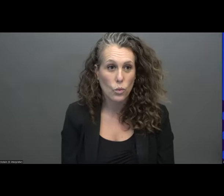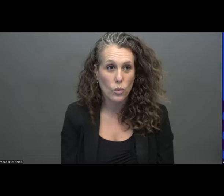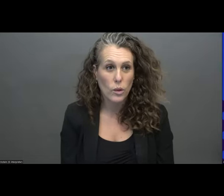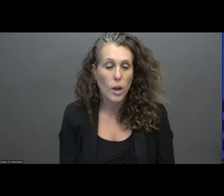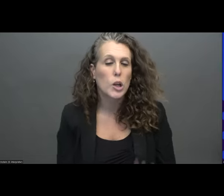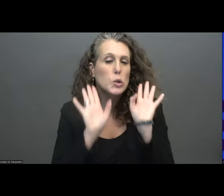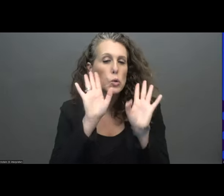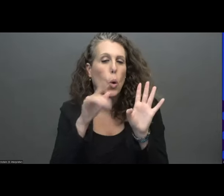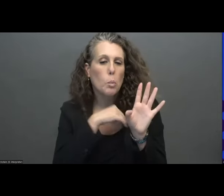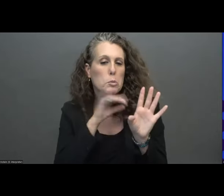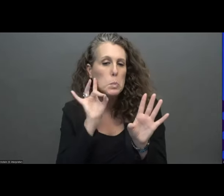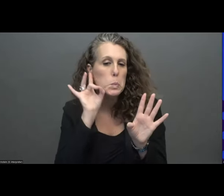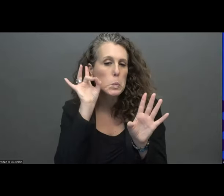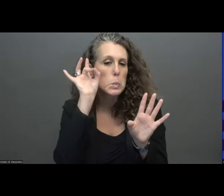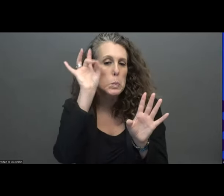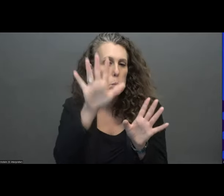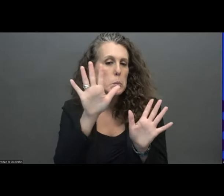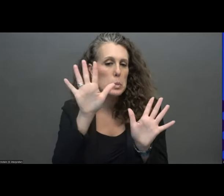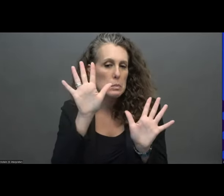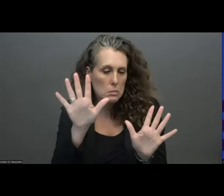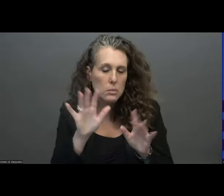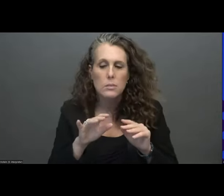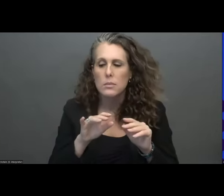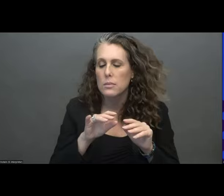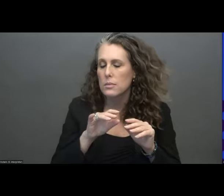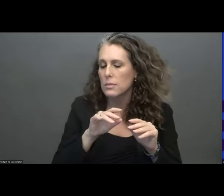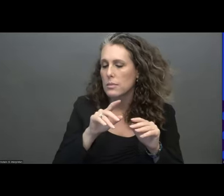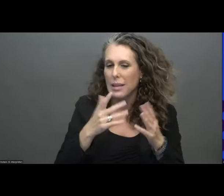in a way for this multi stakeholder discussion that we're going to start now because it might